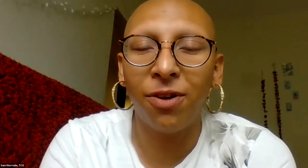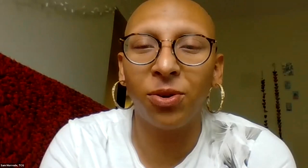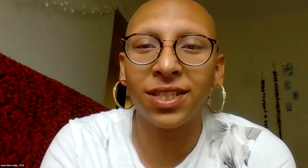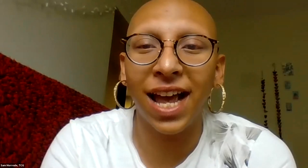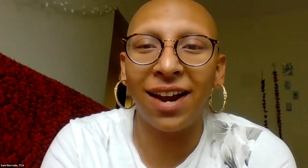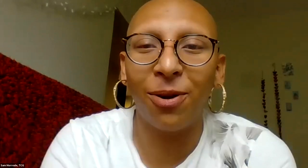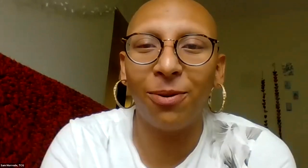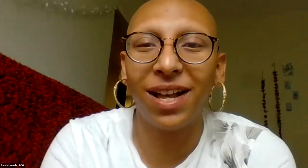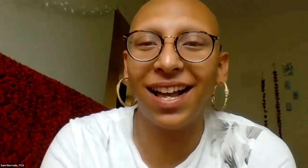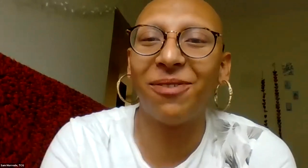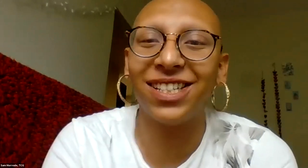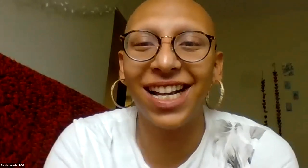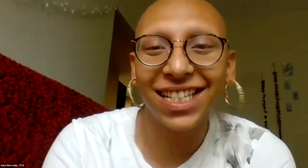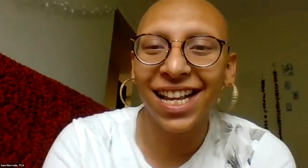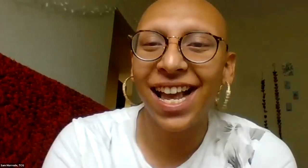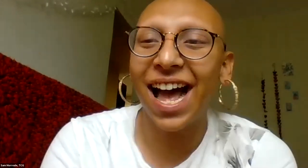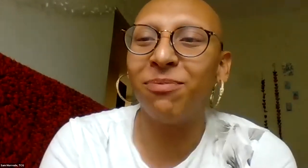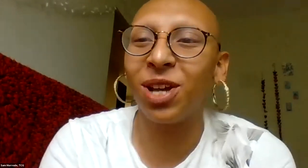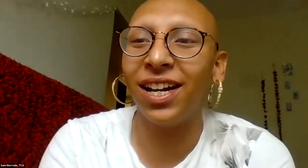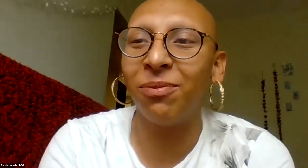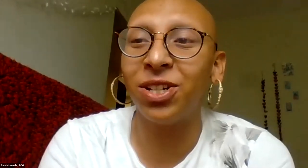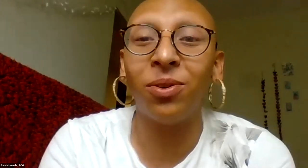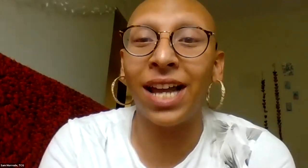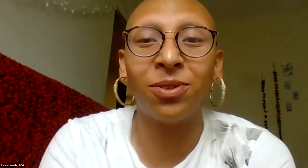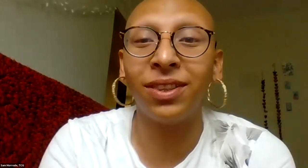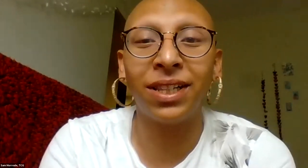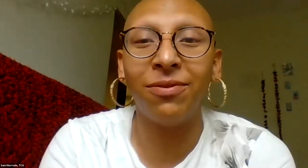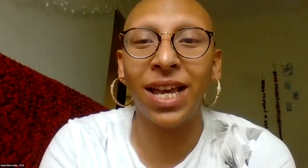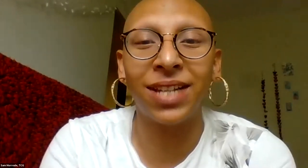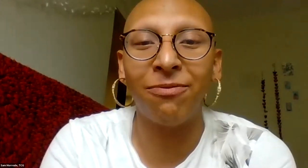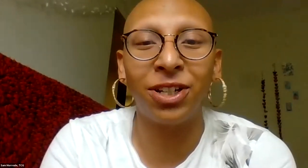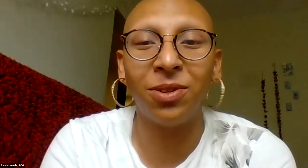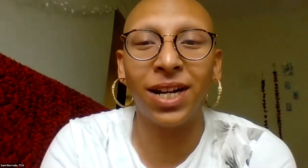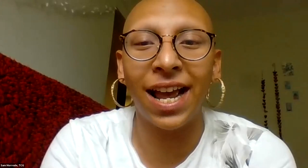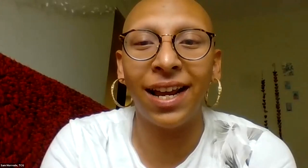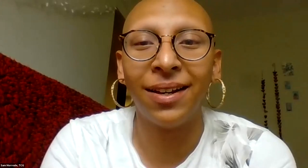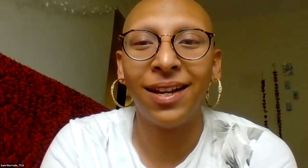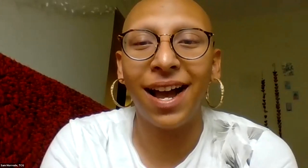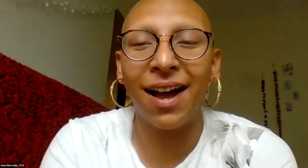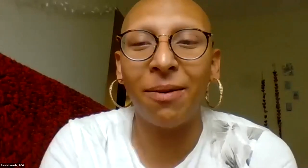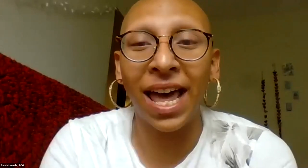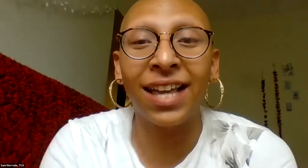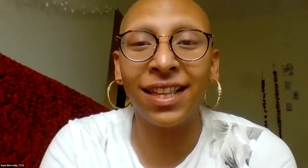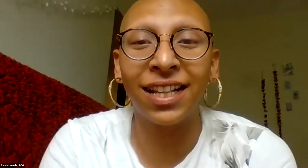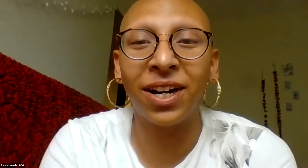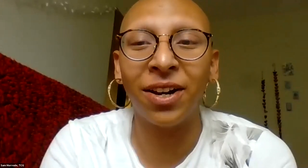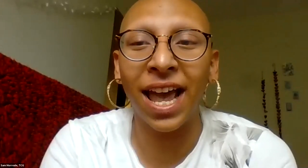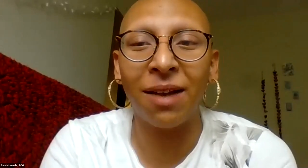Folks at home watching us, I'm sorry that we don't, I don't believe we have time for Q&A, and I think that's very okay.